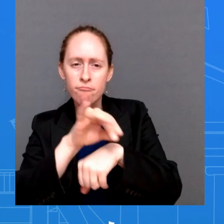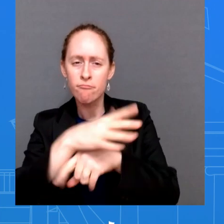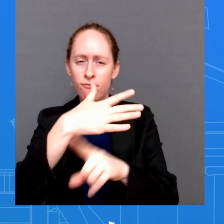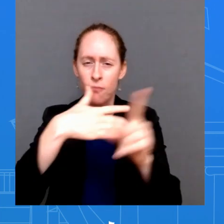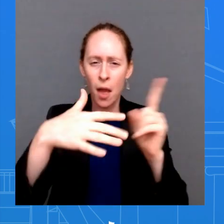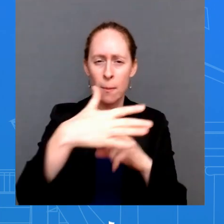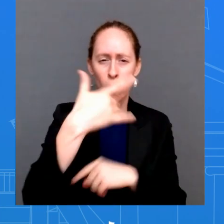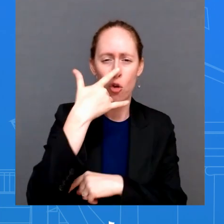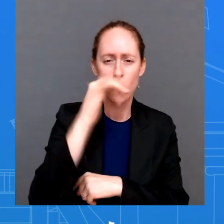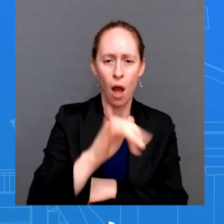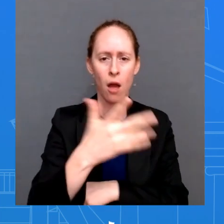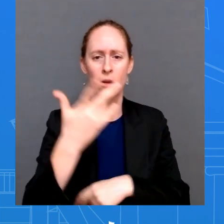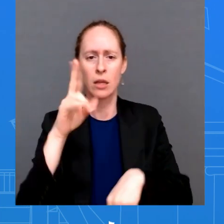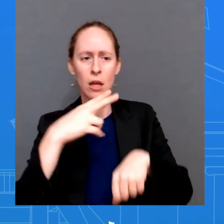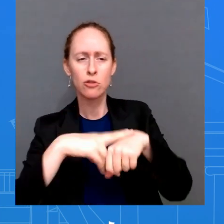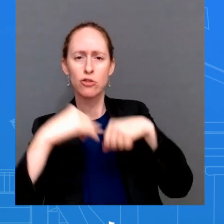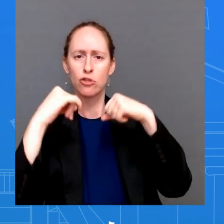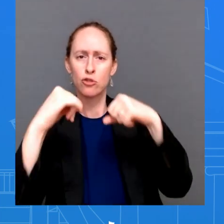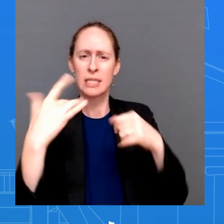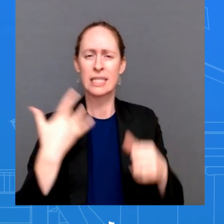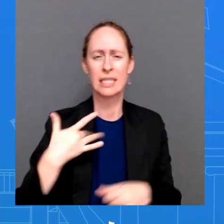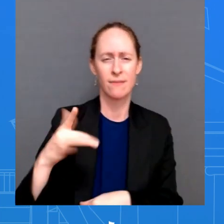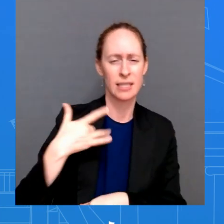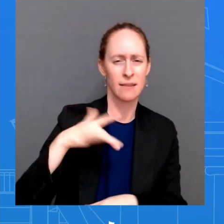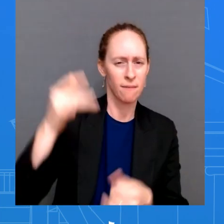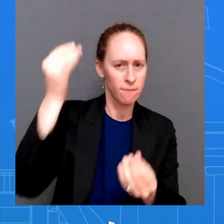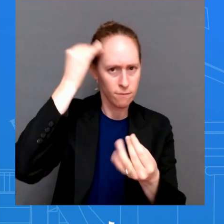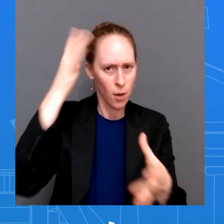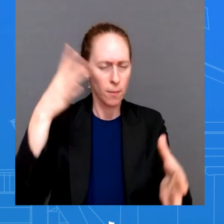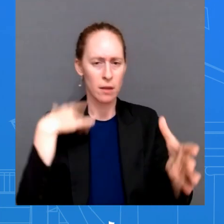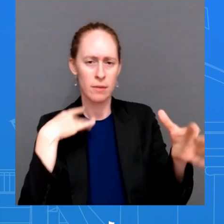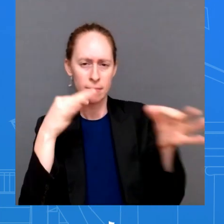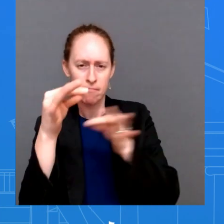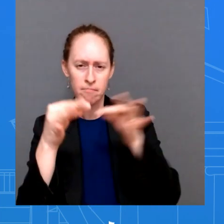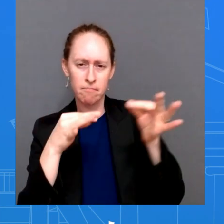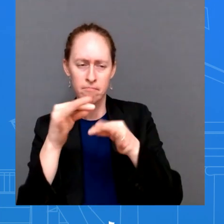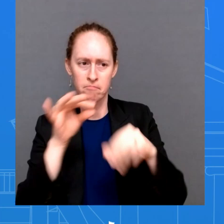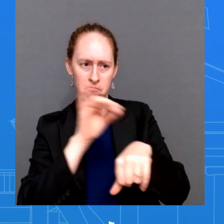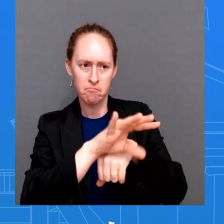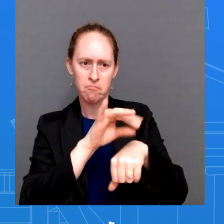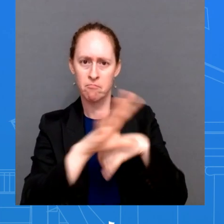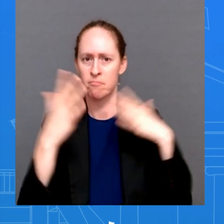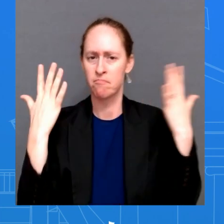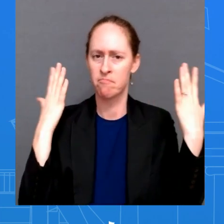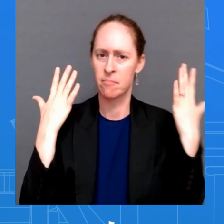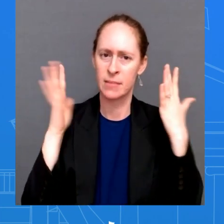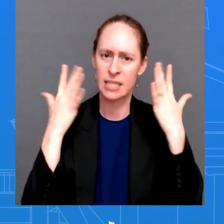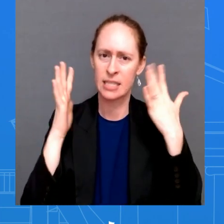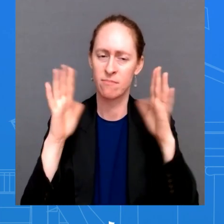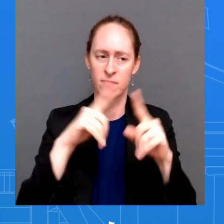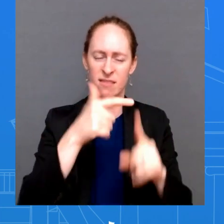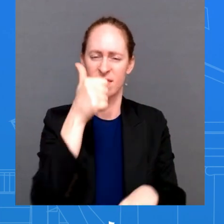or lay that out for her as she makes the decision. She is -- we do not decide where she goes.